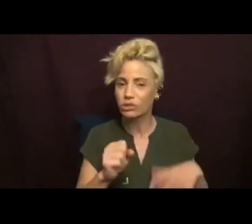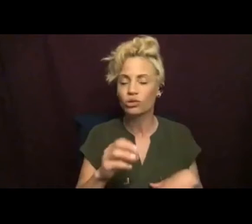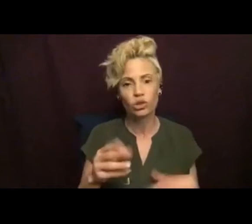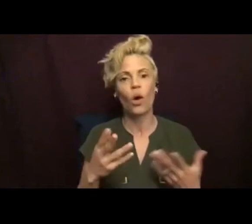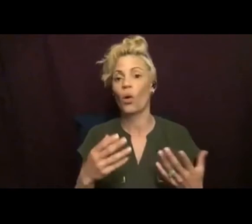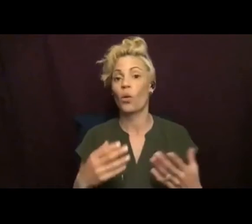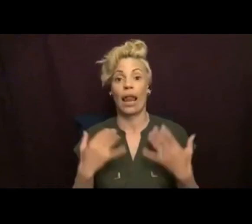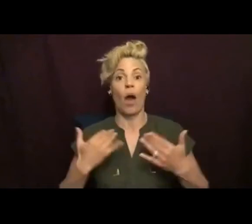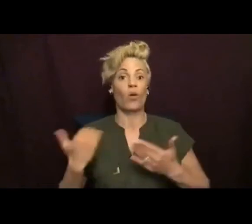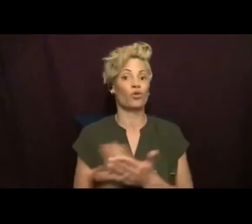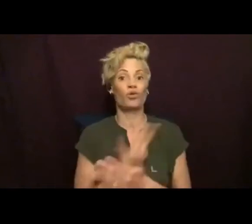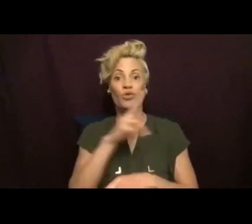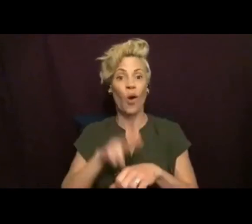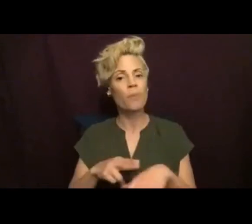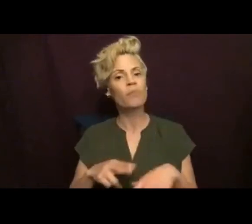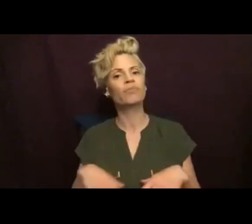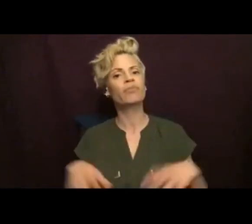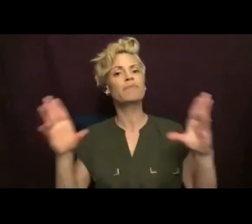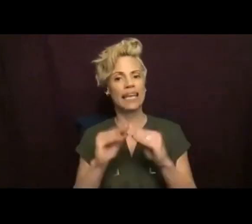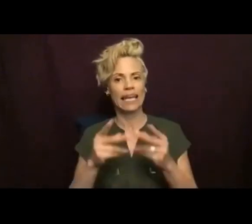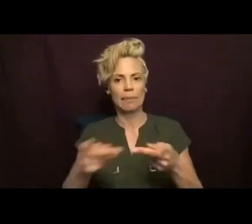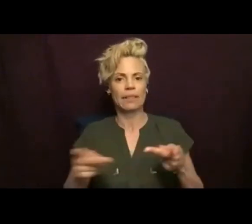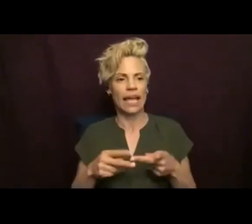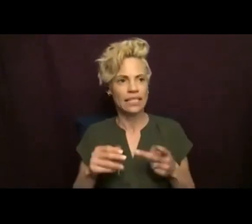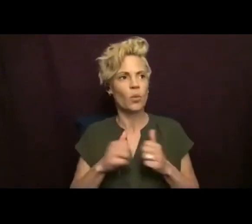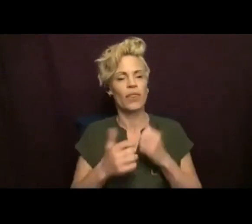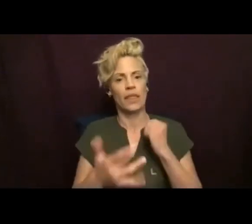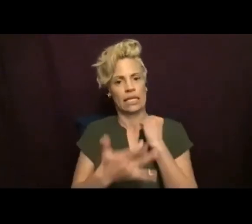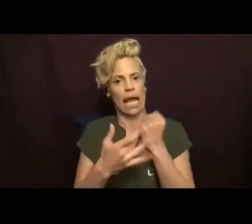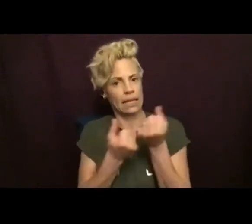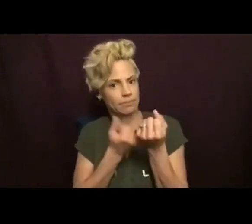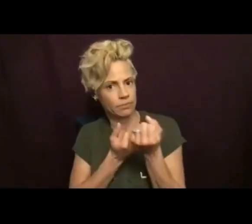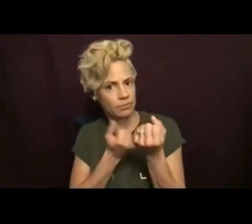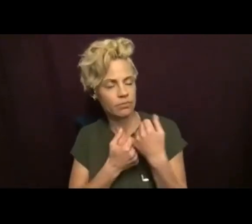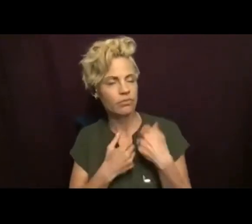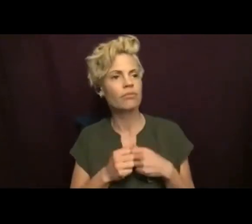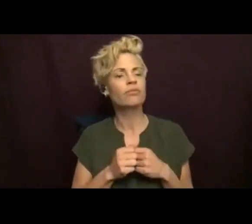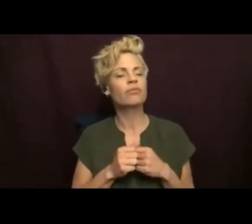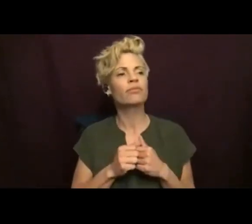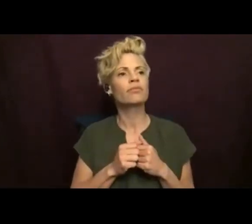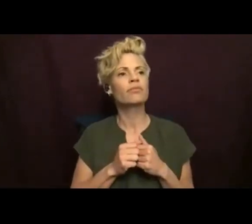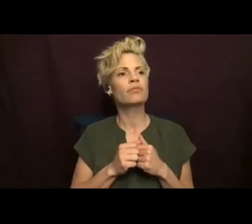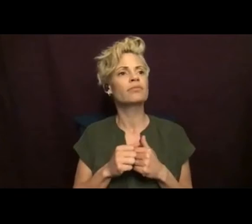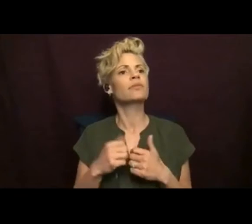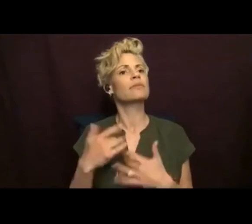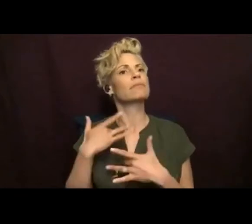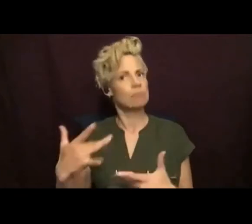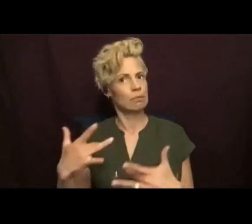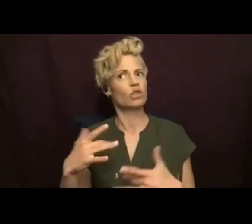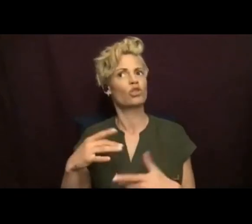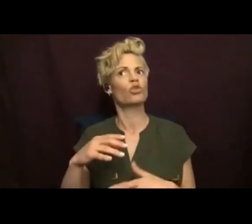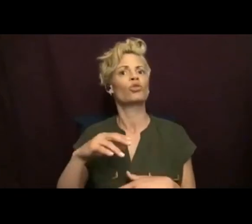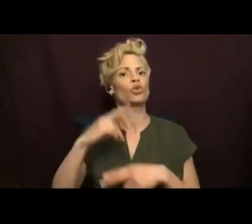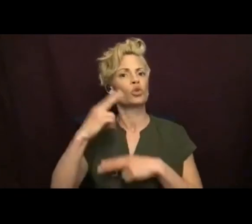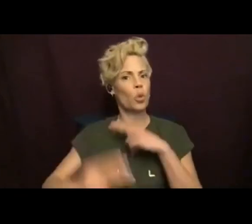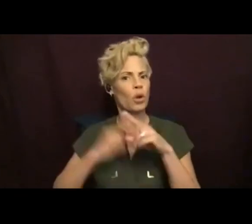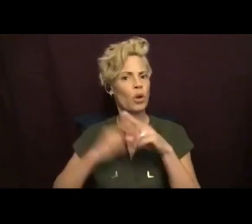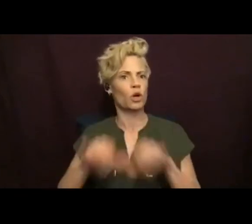that are technologically mediated, in so far as those are accessible pretty universally is super important.